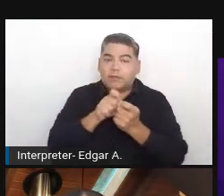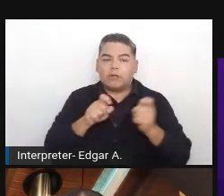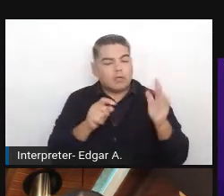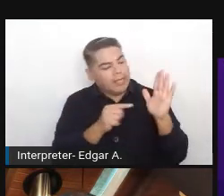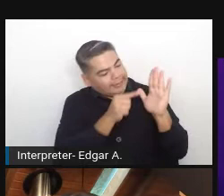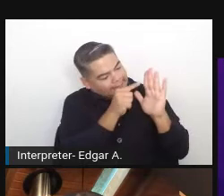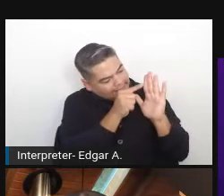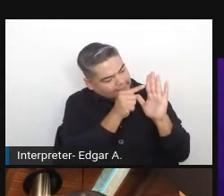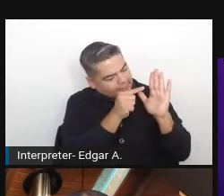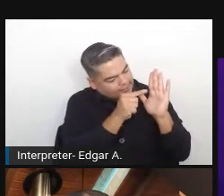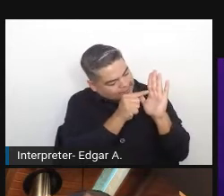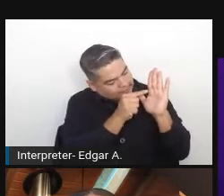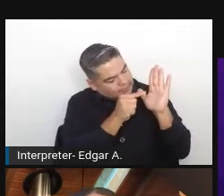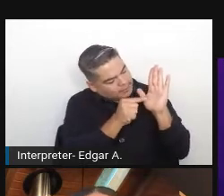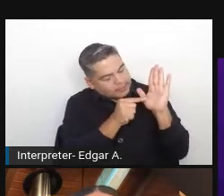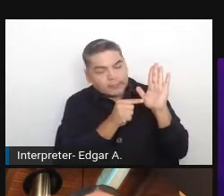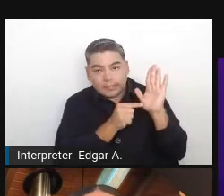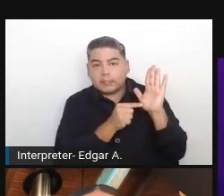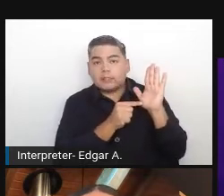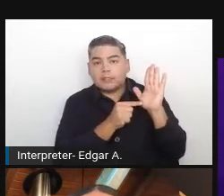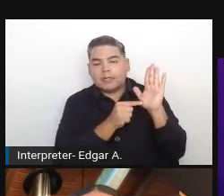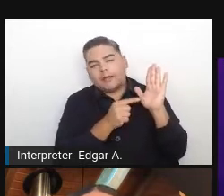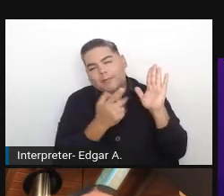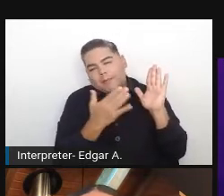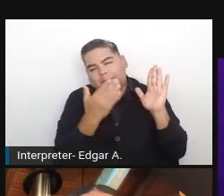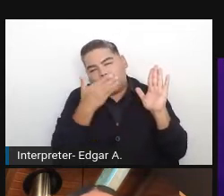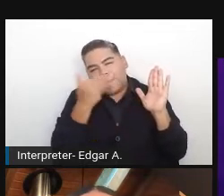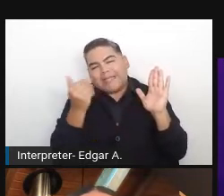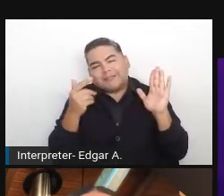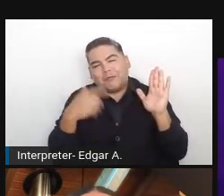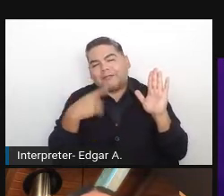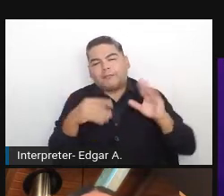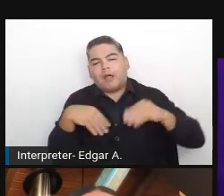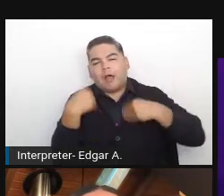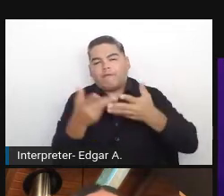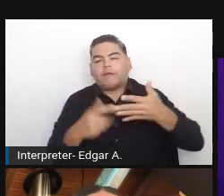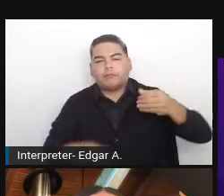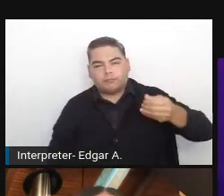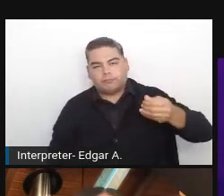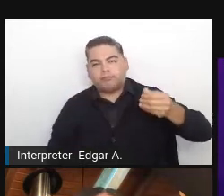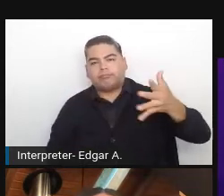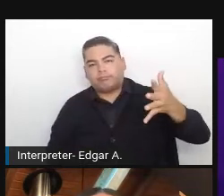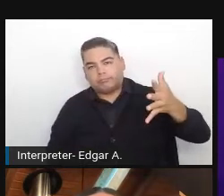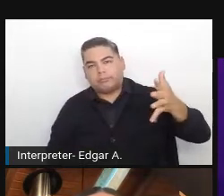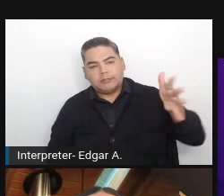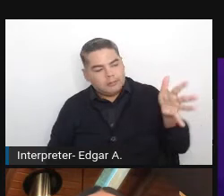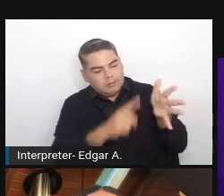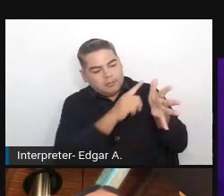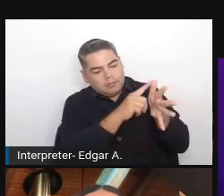then a drop-down probably is the better choice. You just need to think through, is it easier for your users